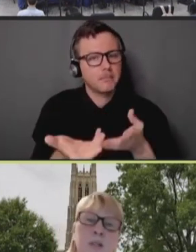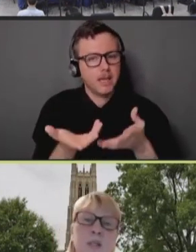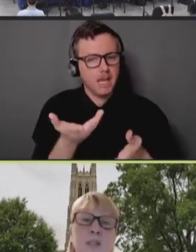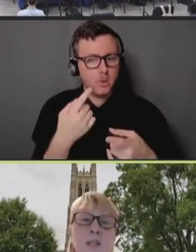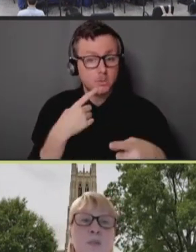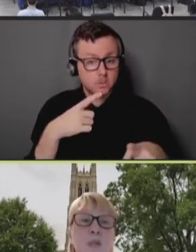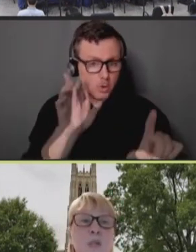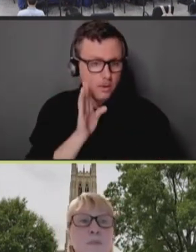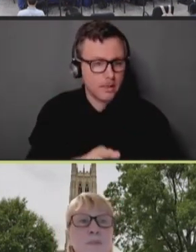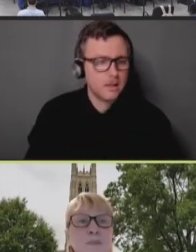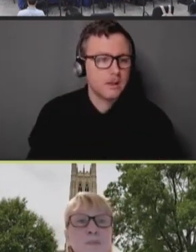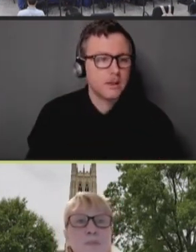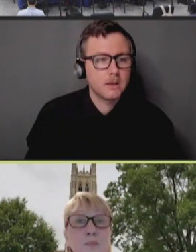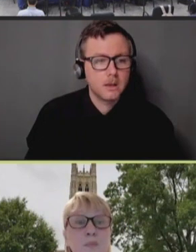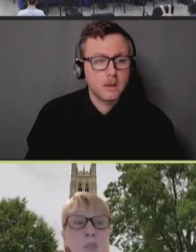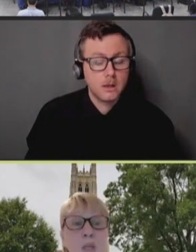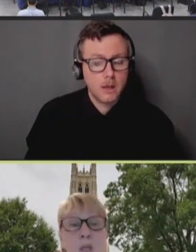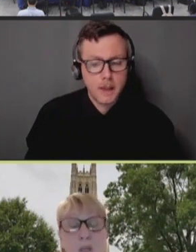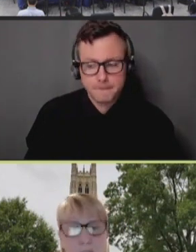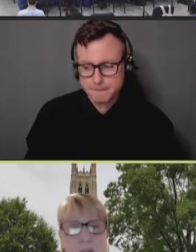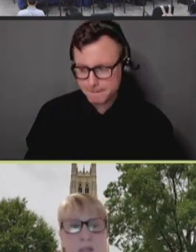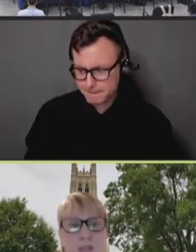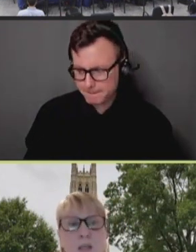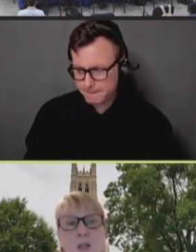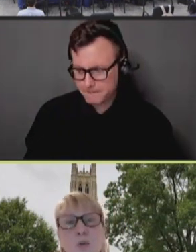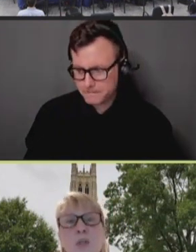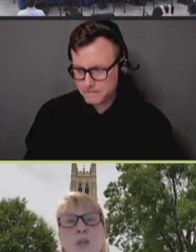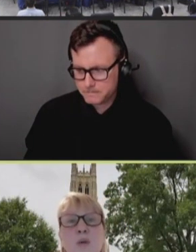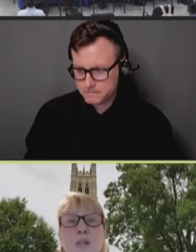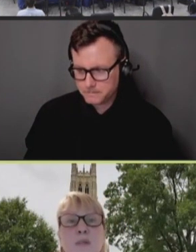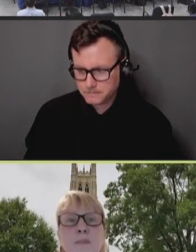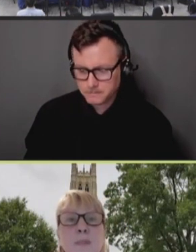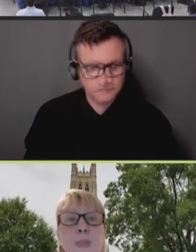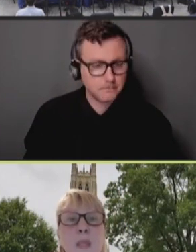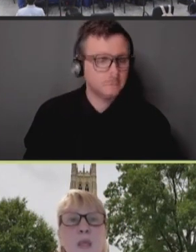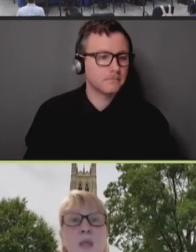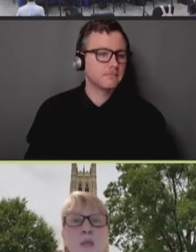Next slide, please. Next, concluding remarks.